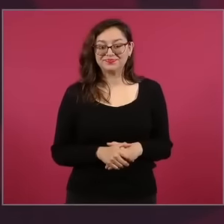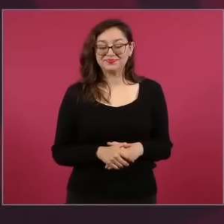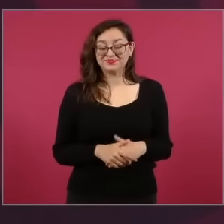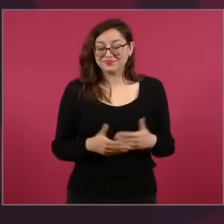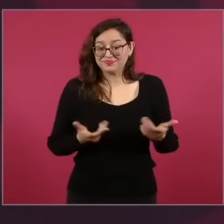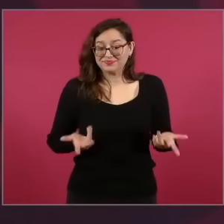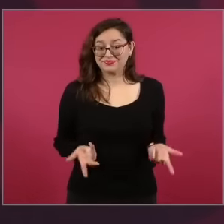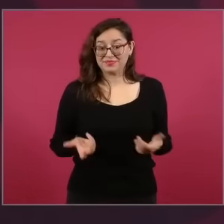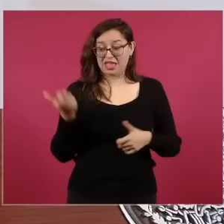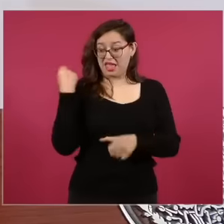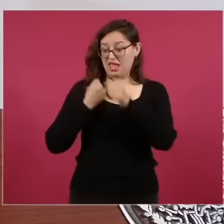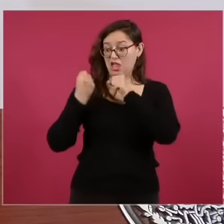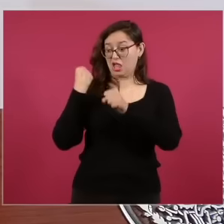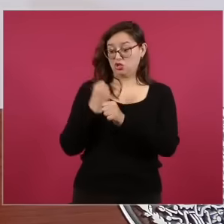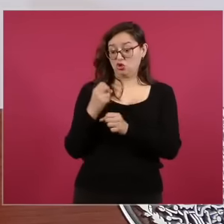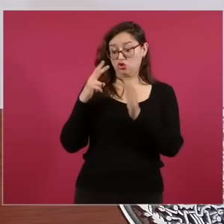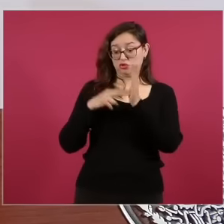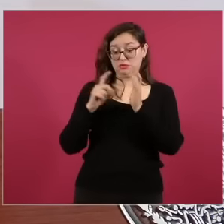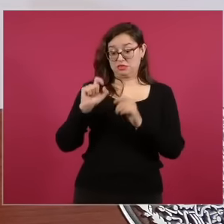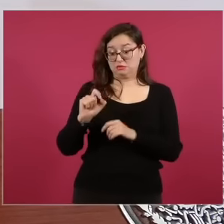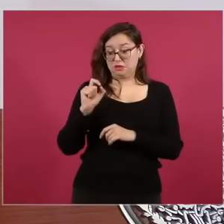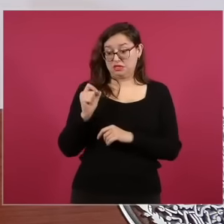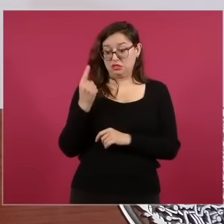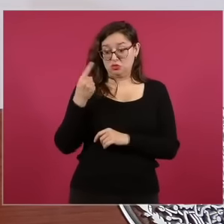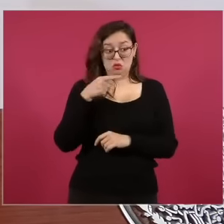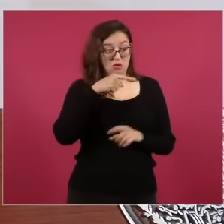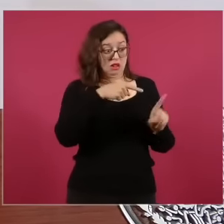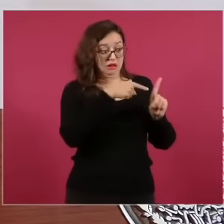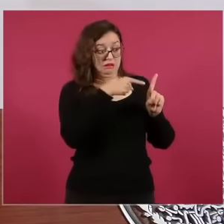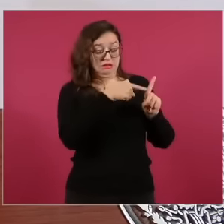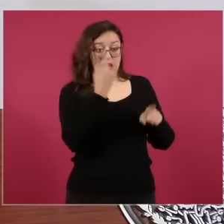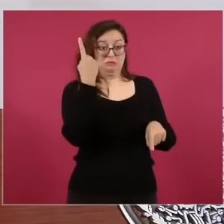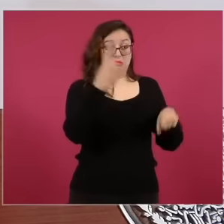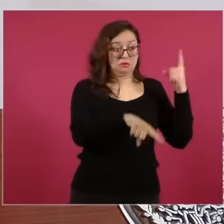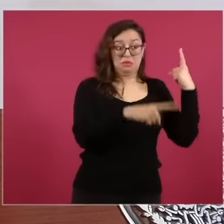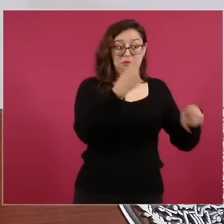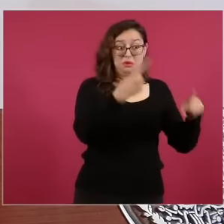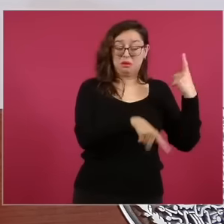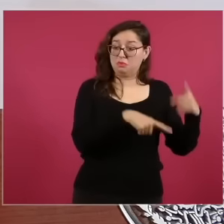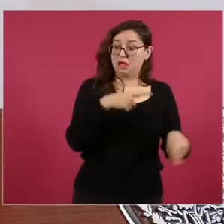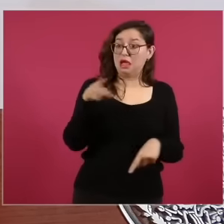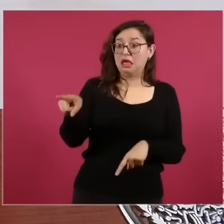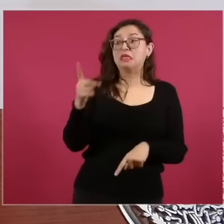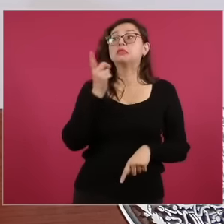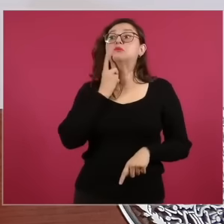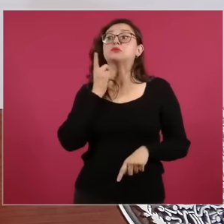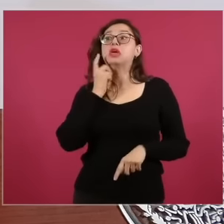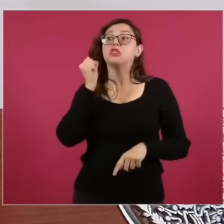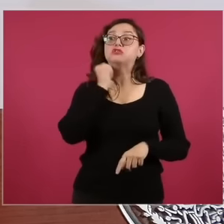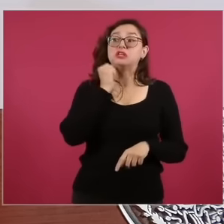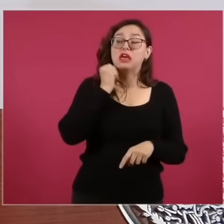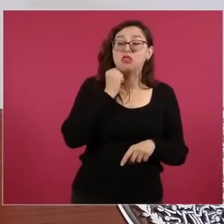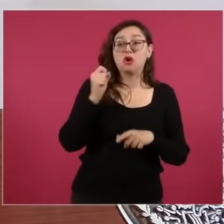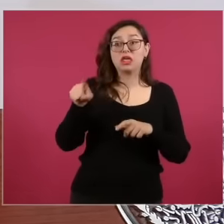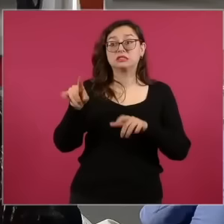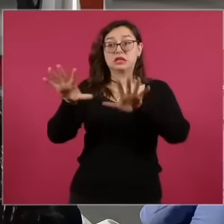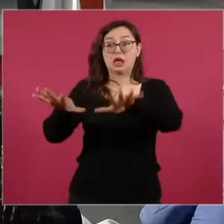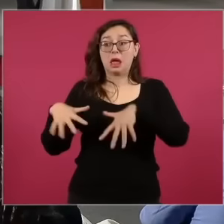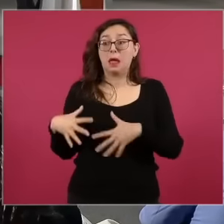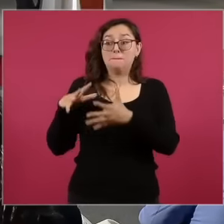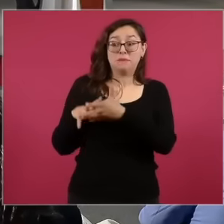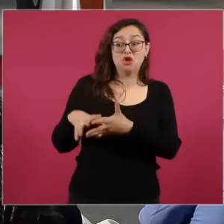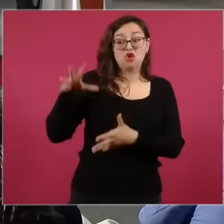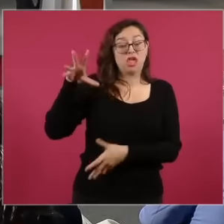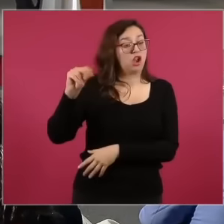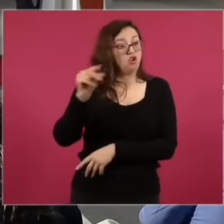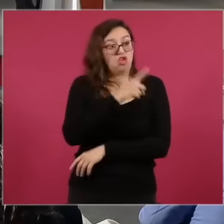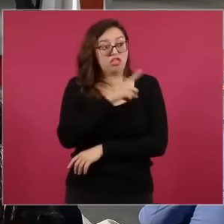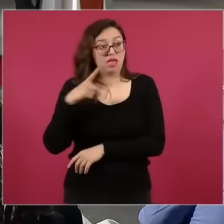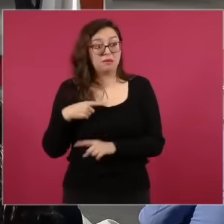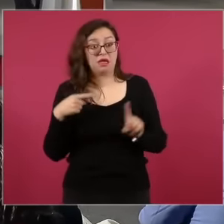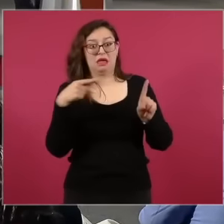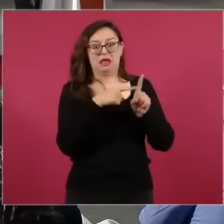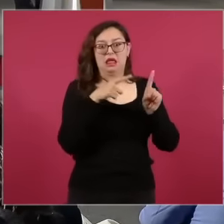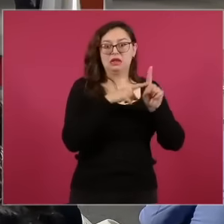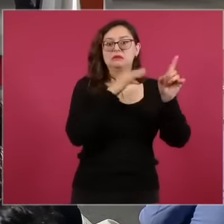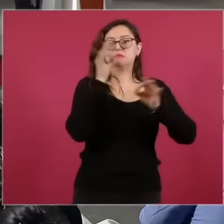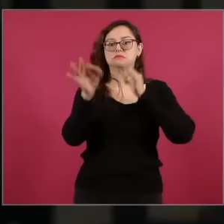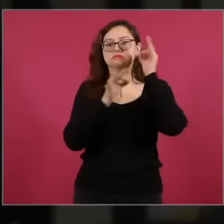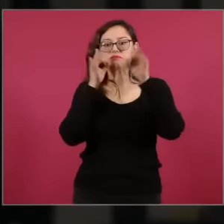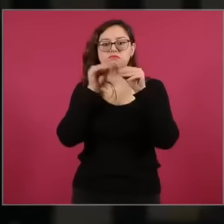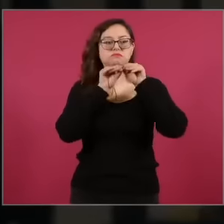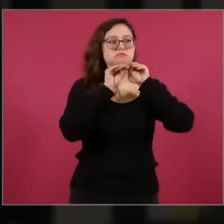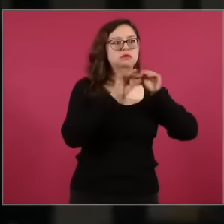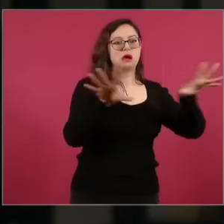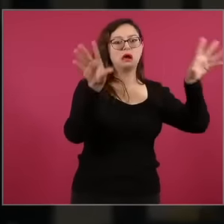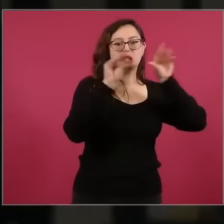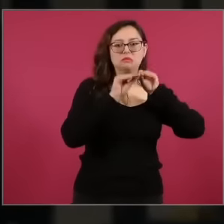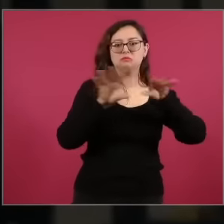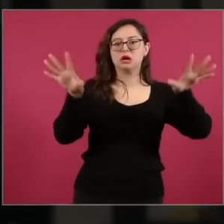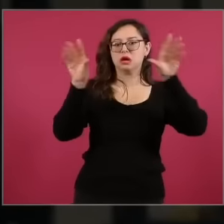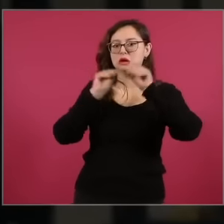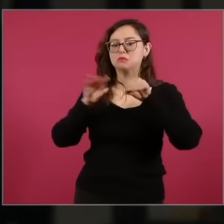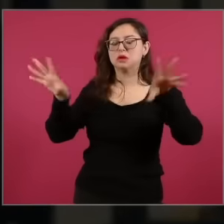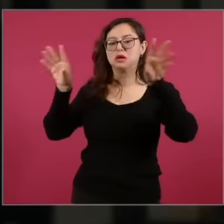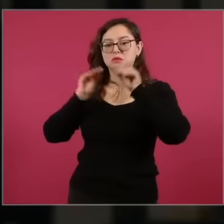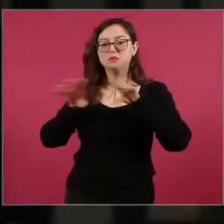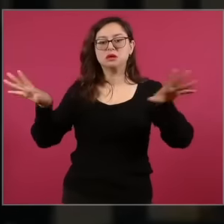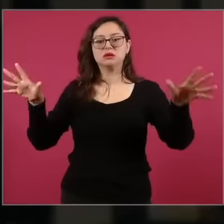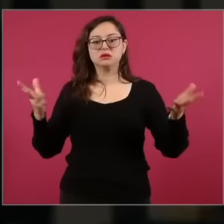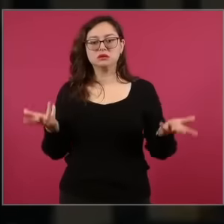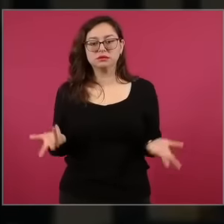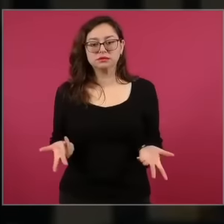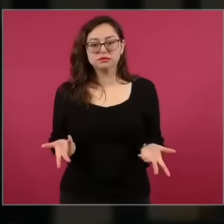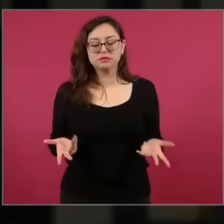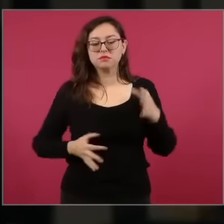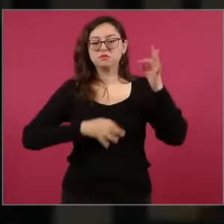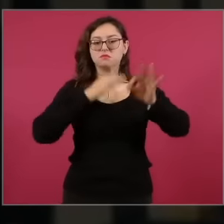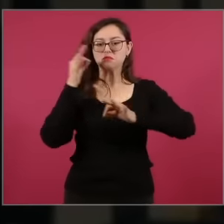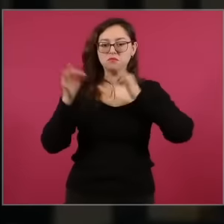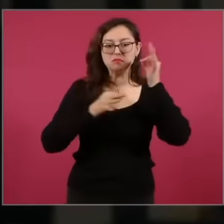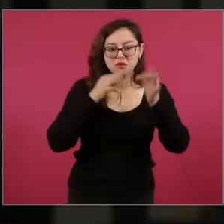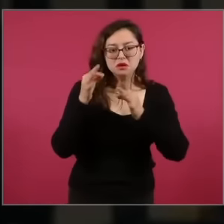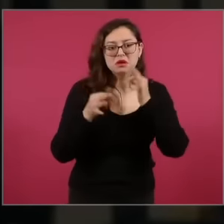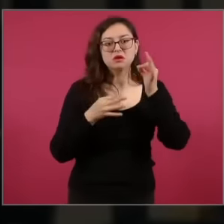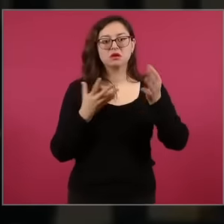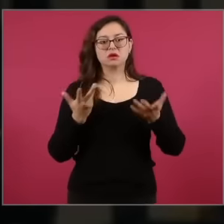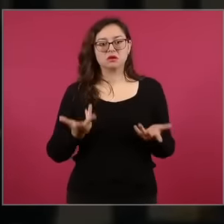21. It is public that they ran a campaign with organic intellectuals with means of